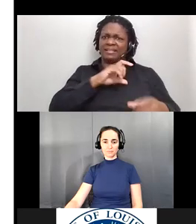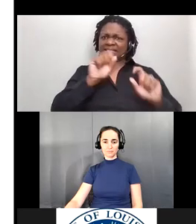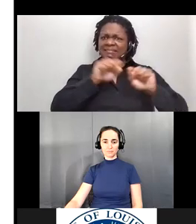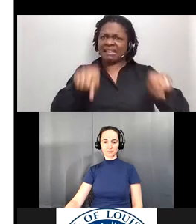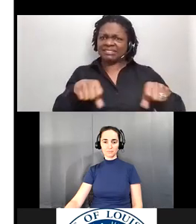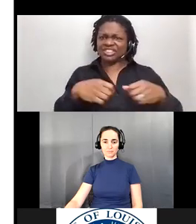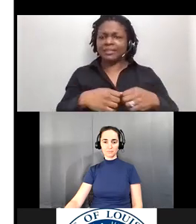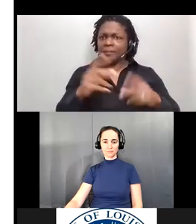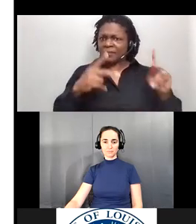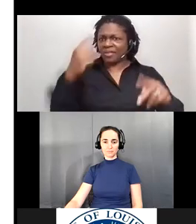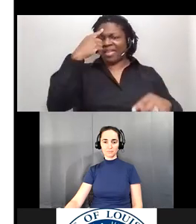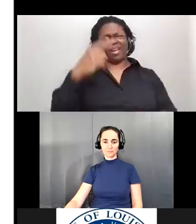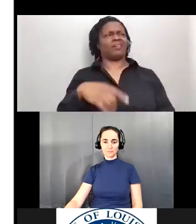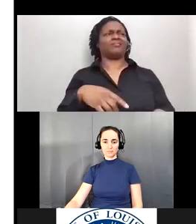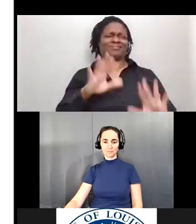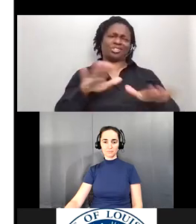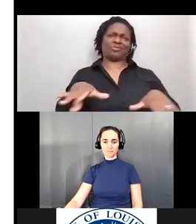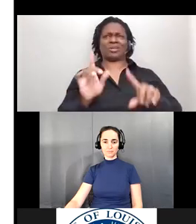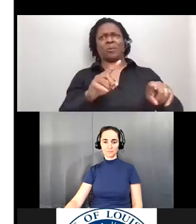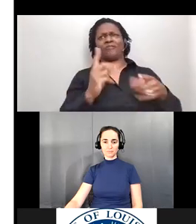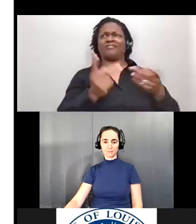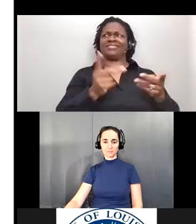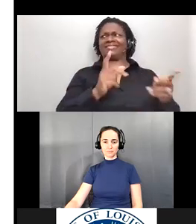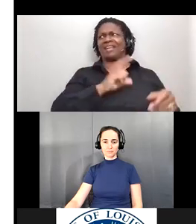and that's not really true. 16:09:45 You know, I mean if you haven't never